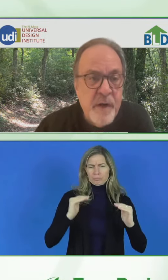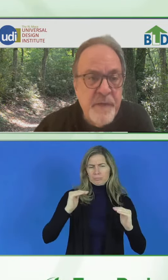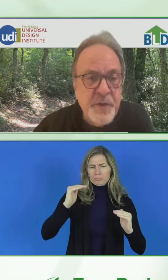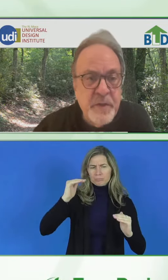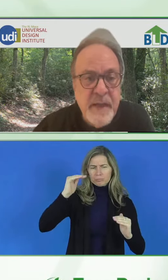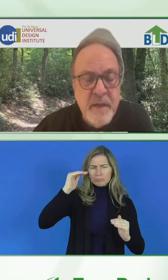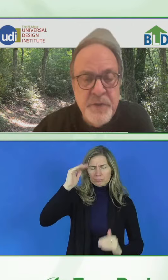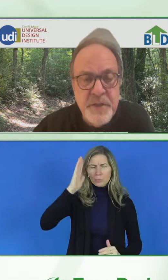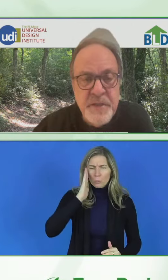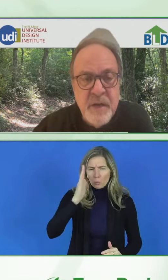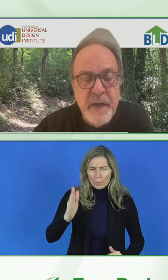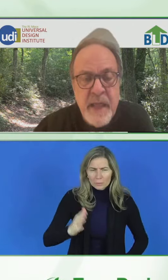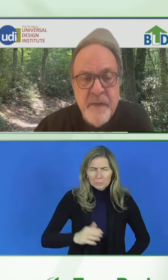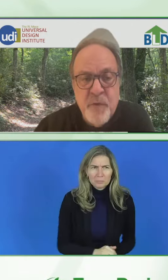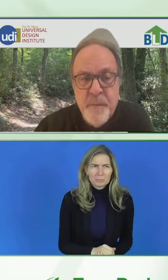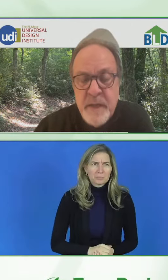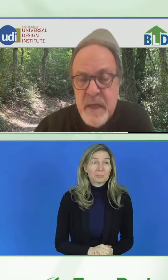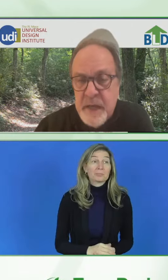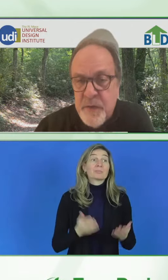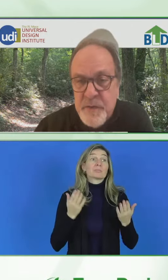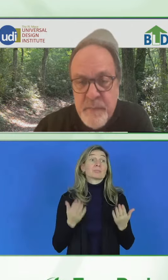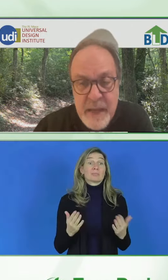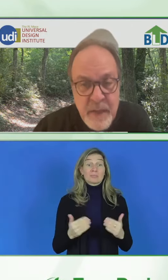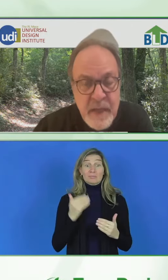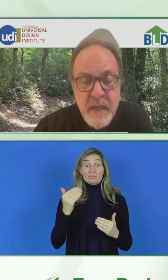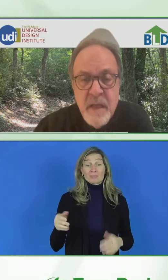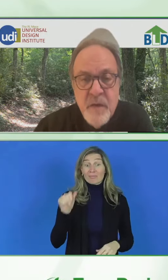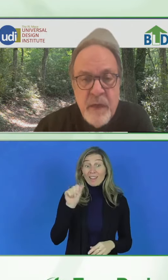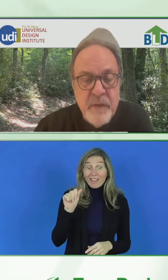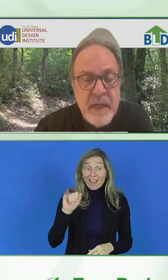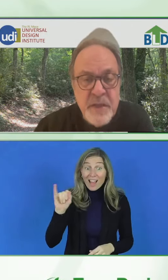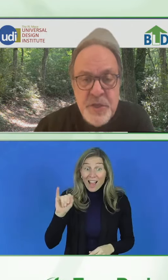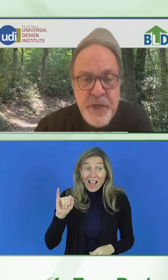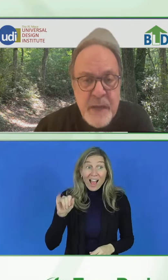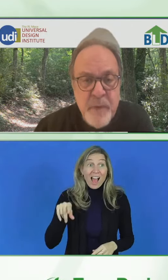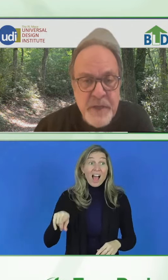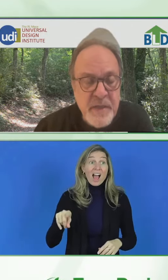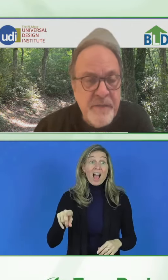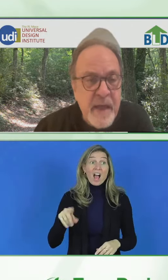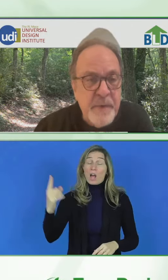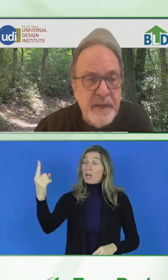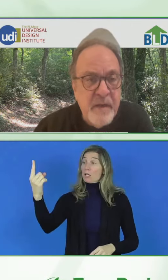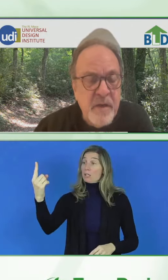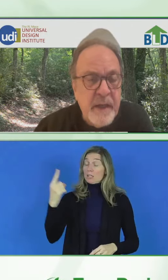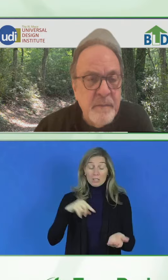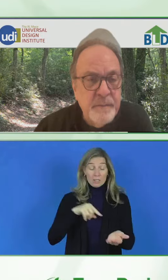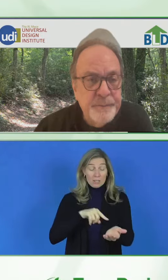You have artificial intelligence now, we are going to have robot doctors may be, have a lot of this chatbox stuff going on now. Go ahead.